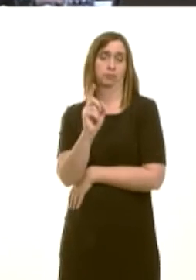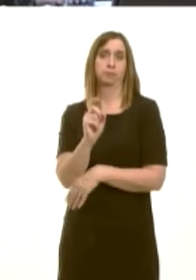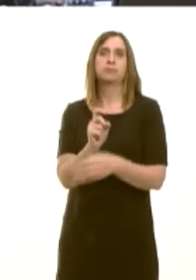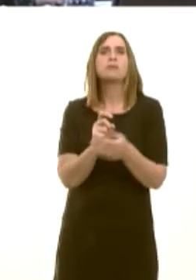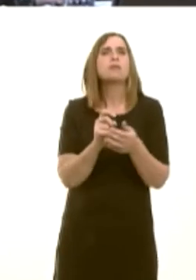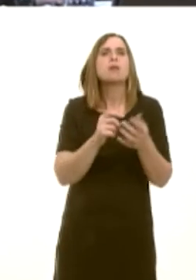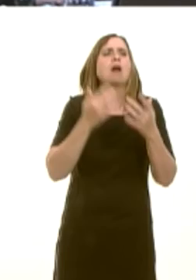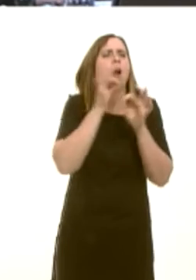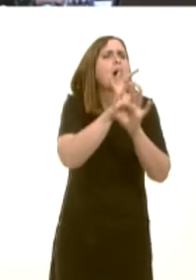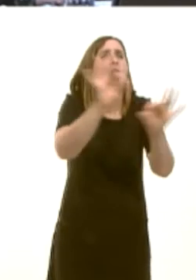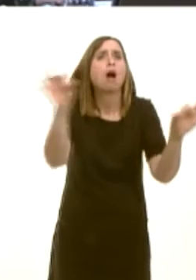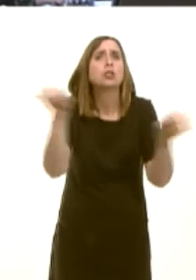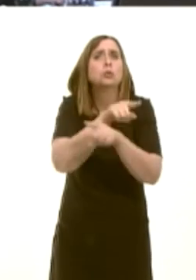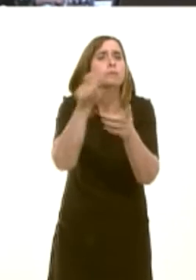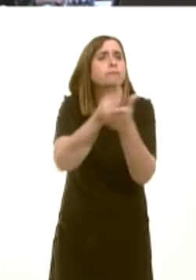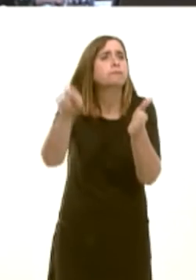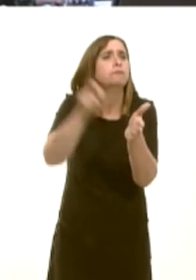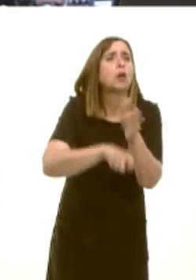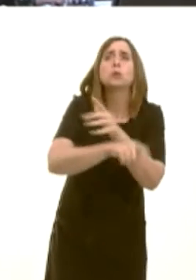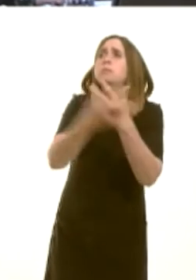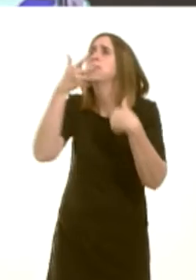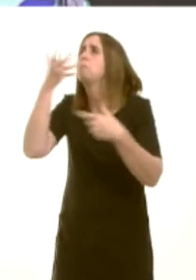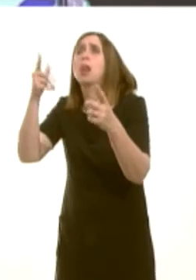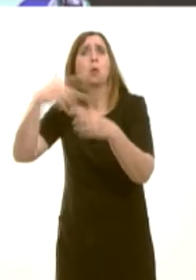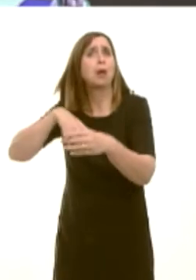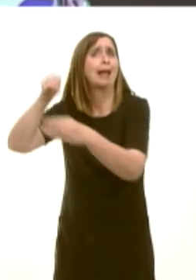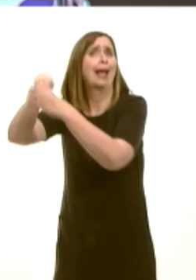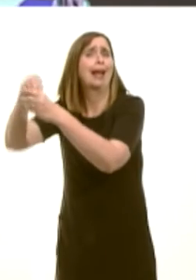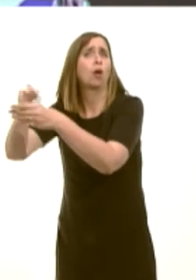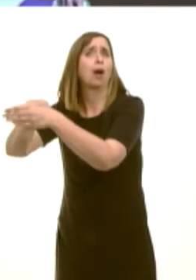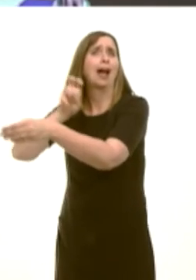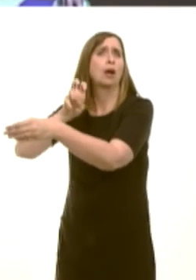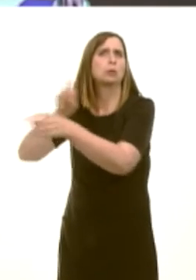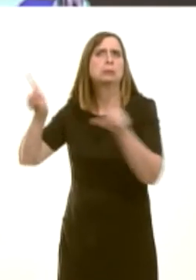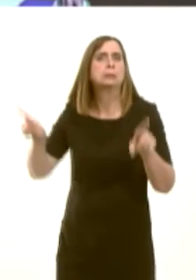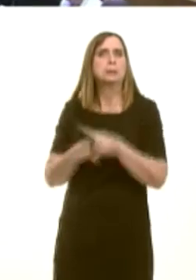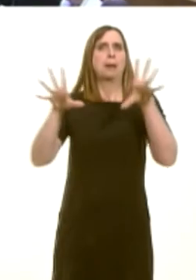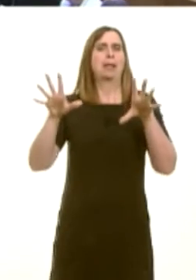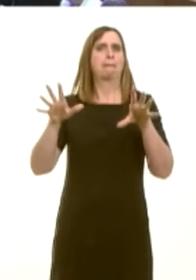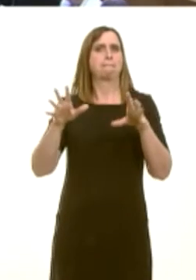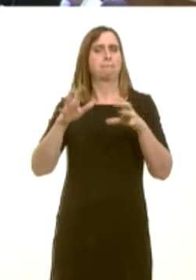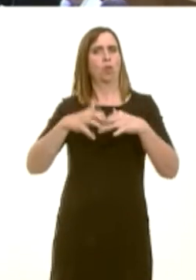Union is held on the same day as Assembly elections and elections to the Scottish Parliament